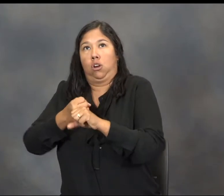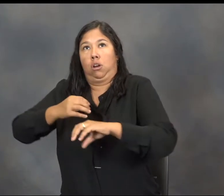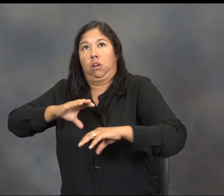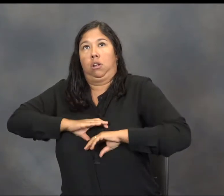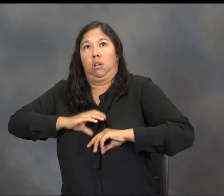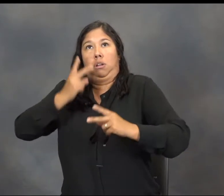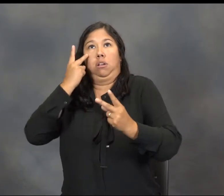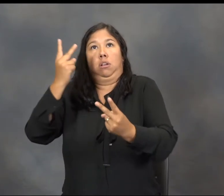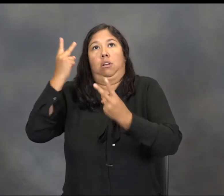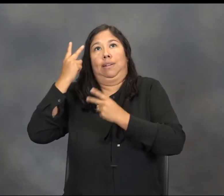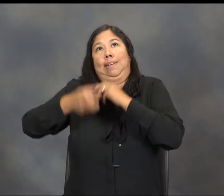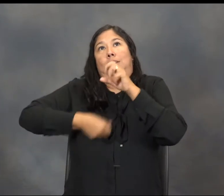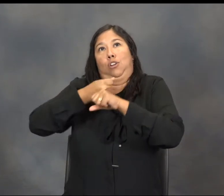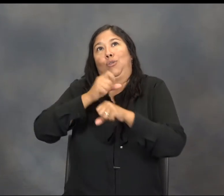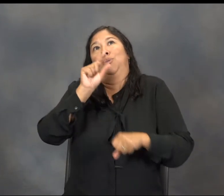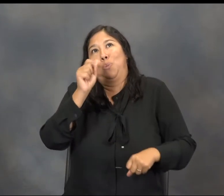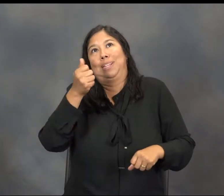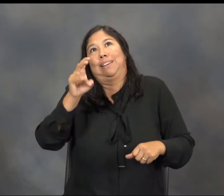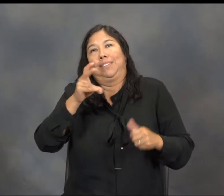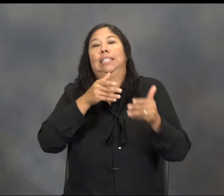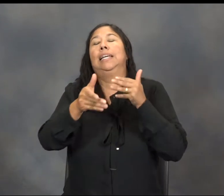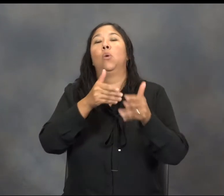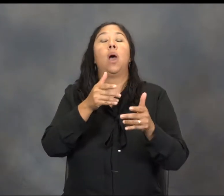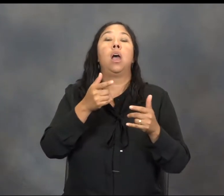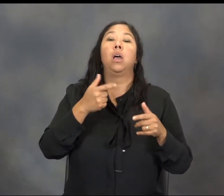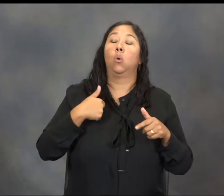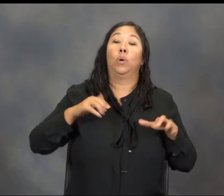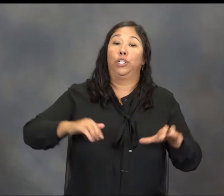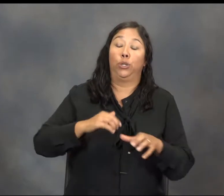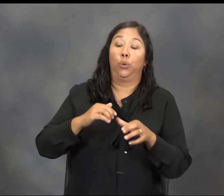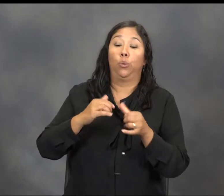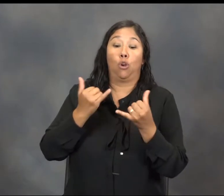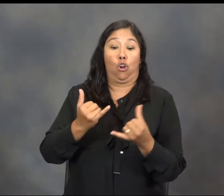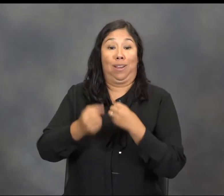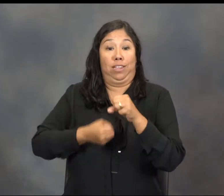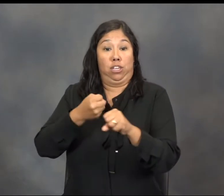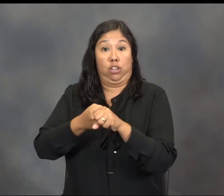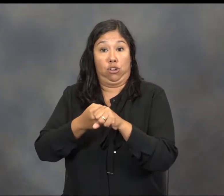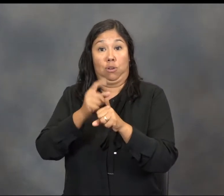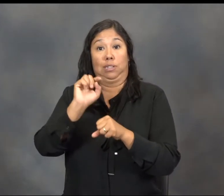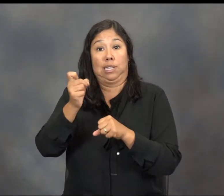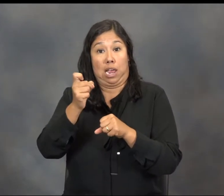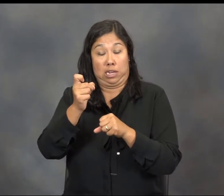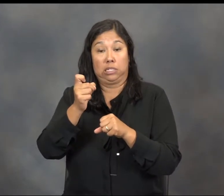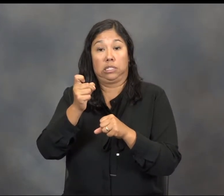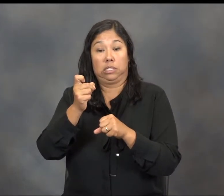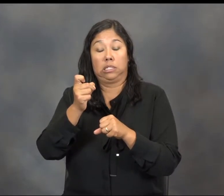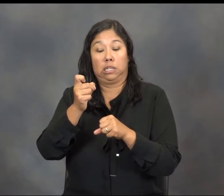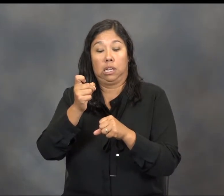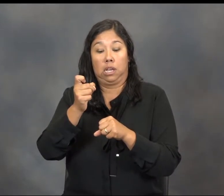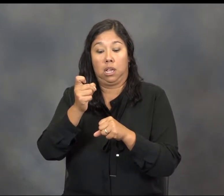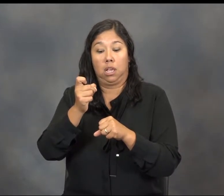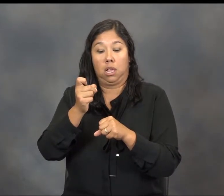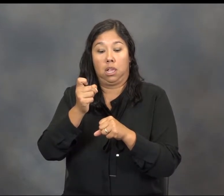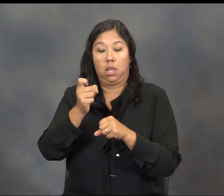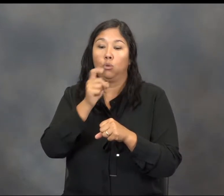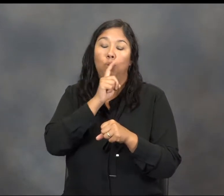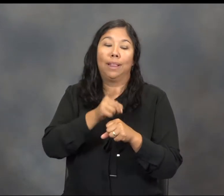We always do the current year tax return during our regular tax season which runs from the end of January until tax day.